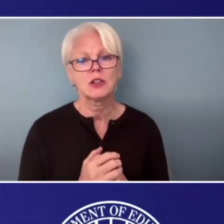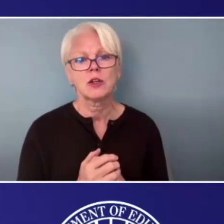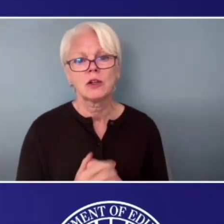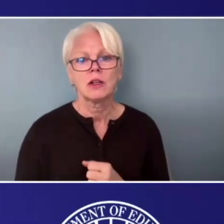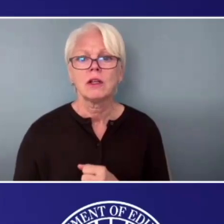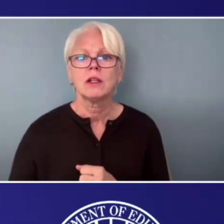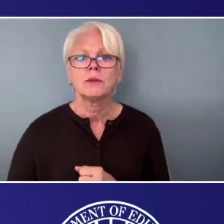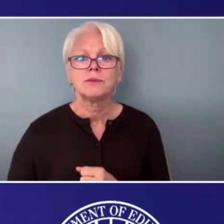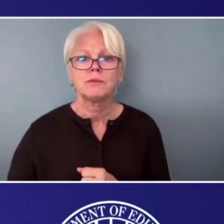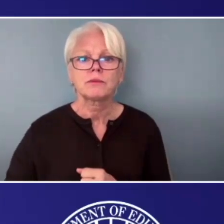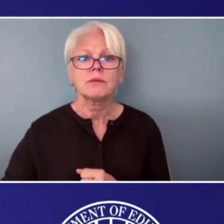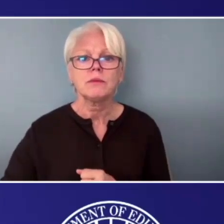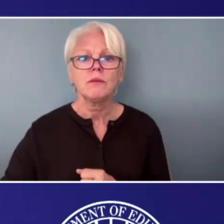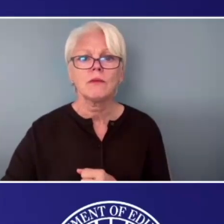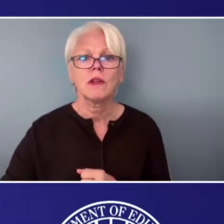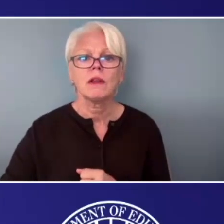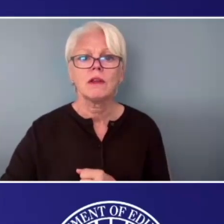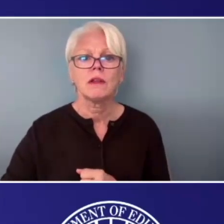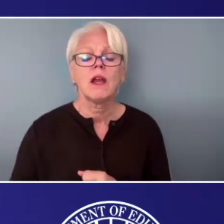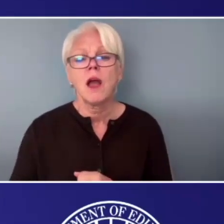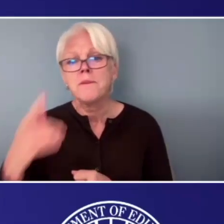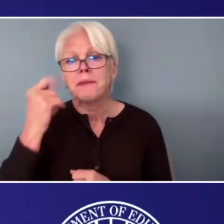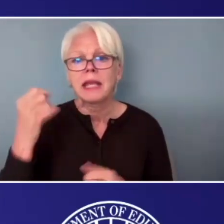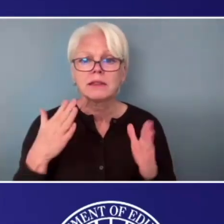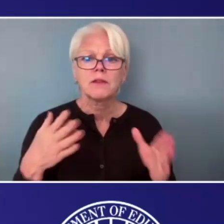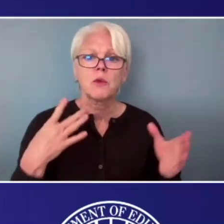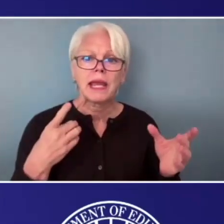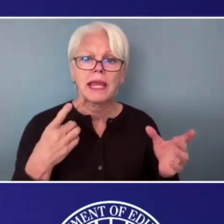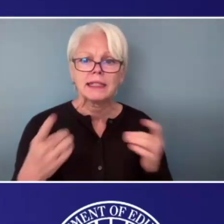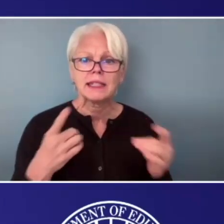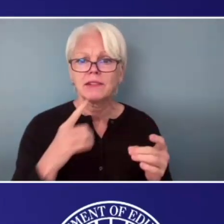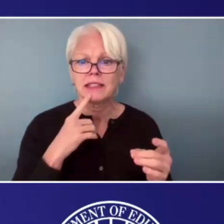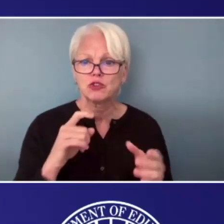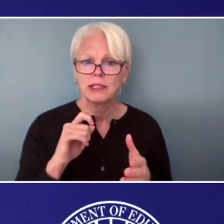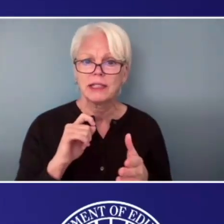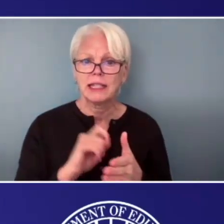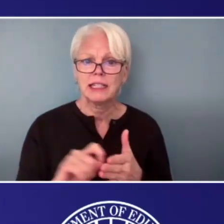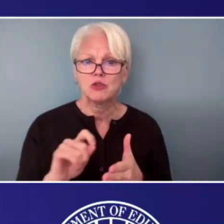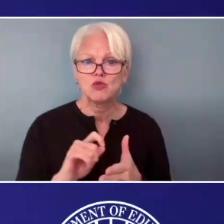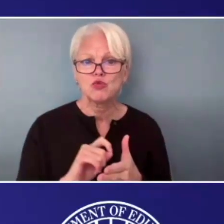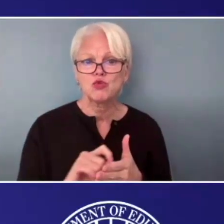Because of the way the definition is written -- not the definition,